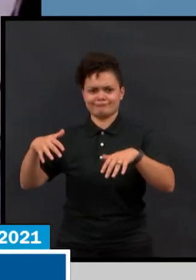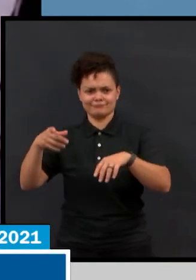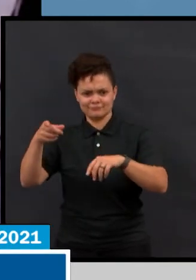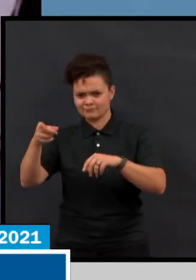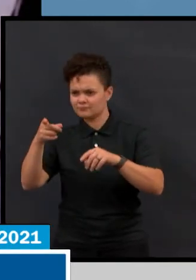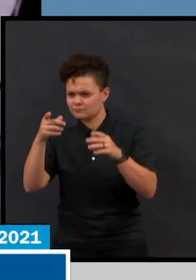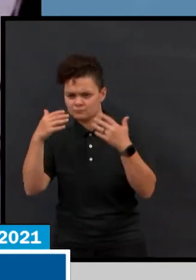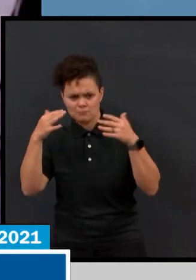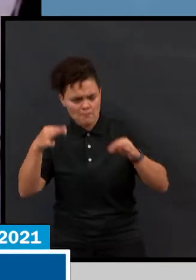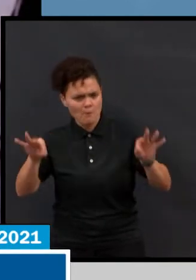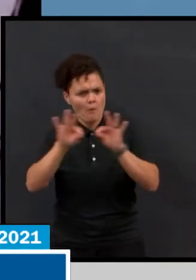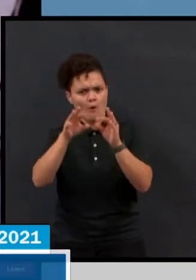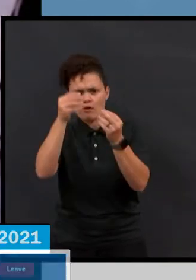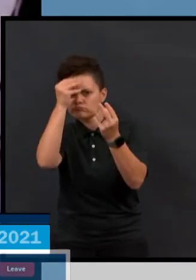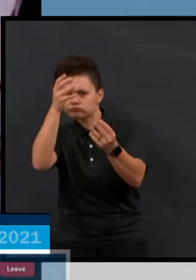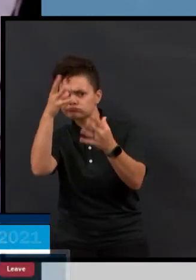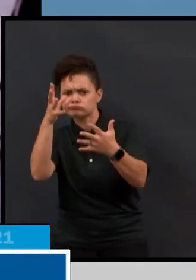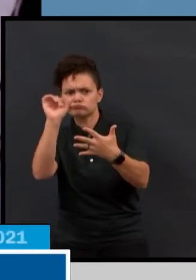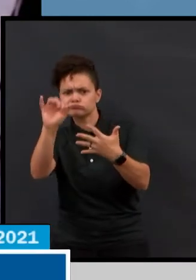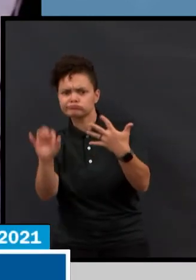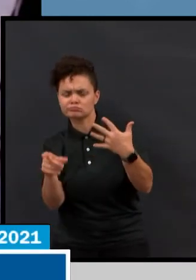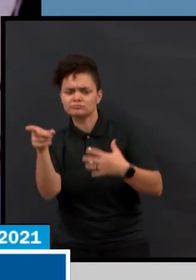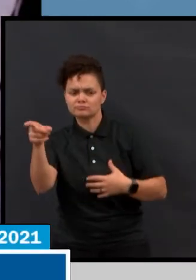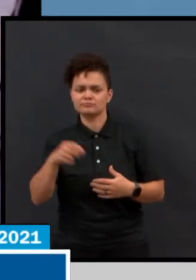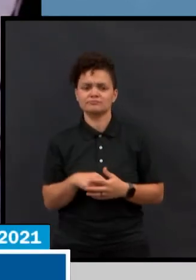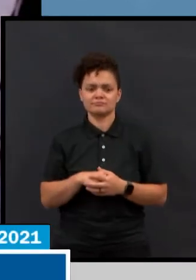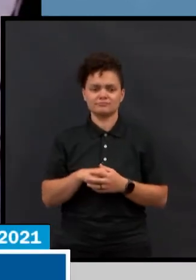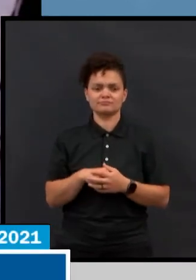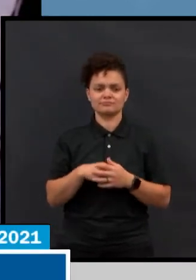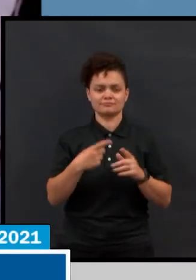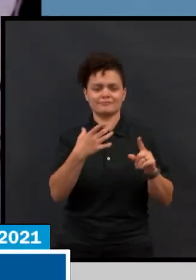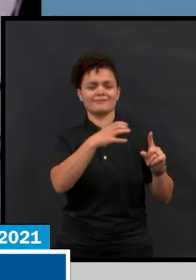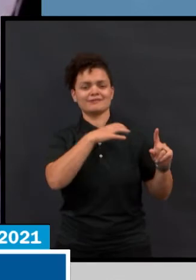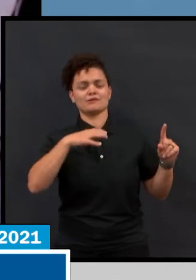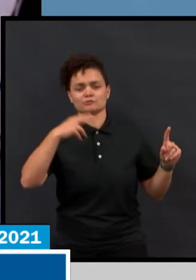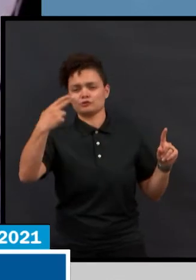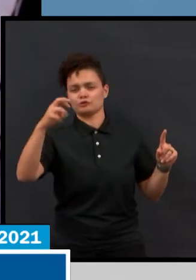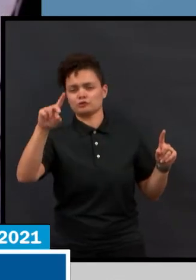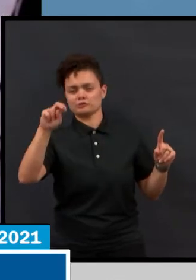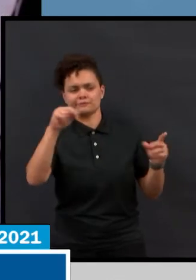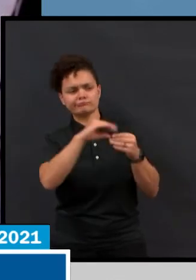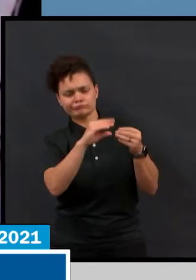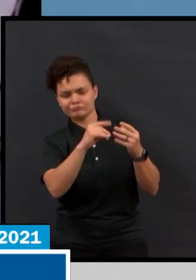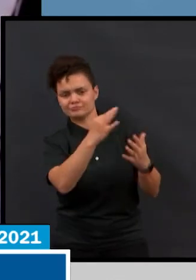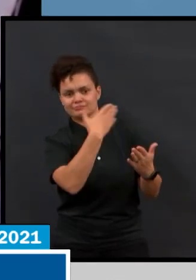as councilman herndon now your first official speaker tonight presenter they're going to be